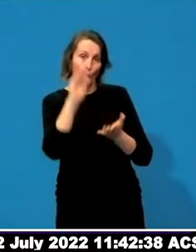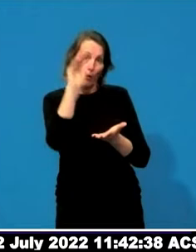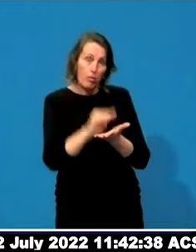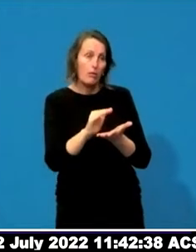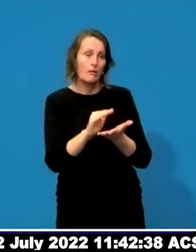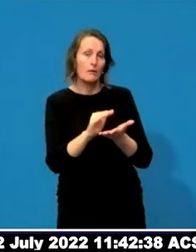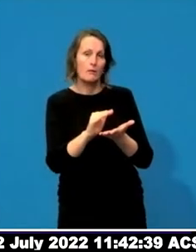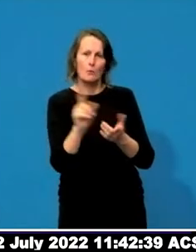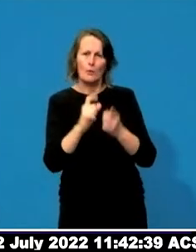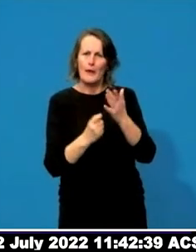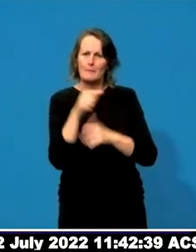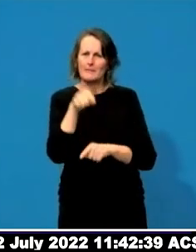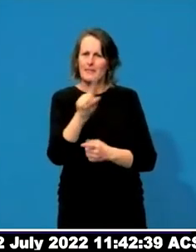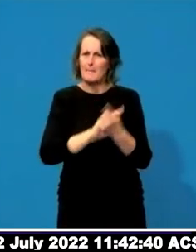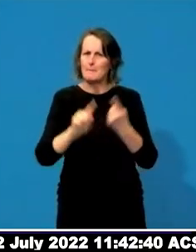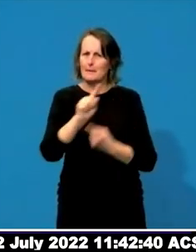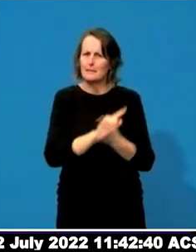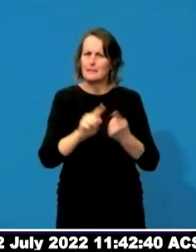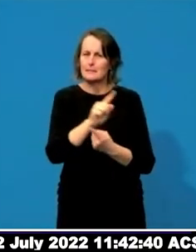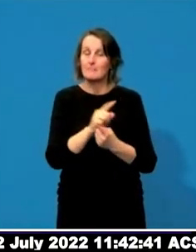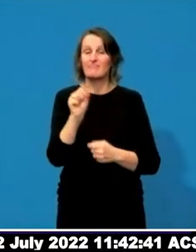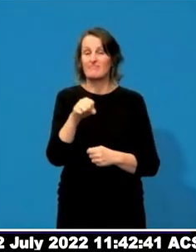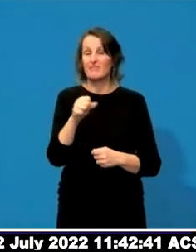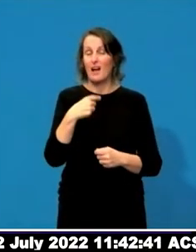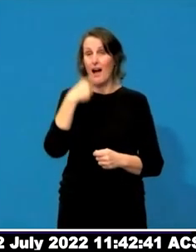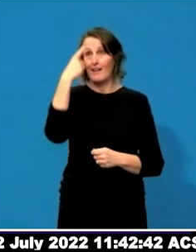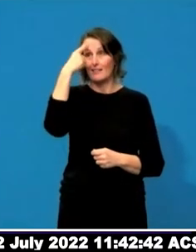Absolutely. And I think the key point is that